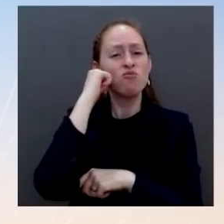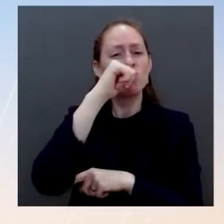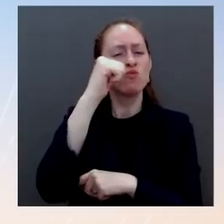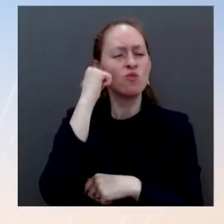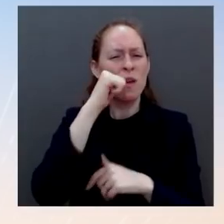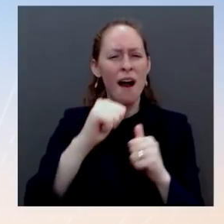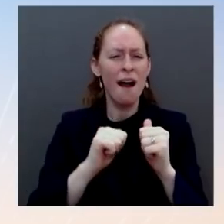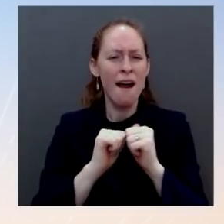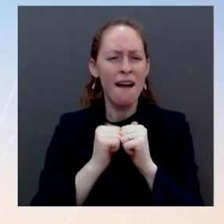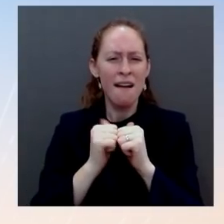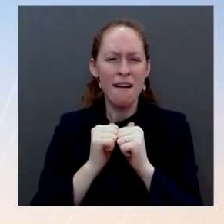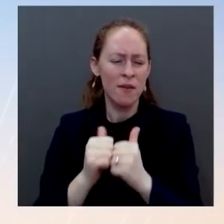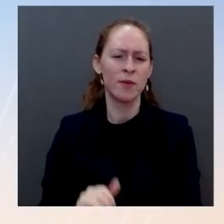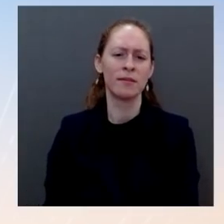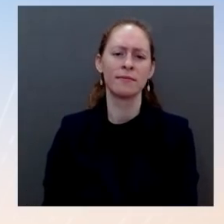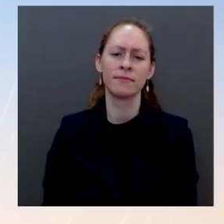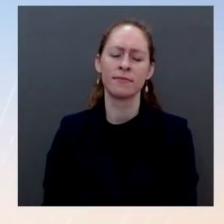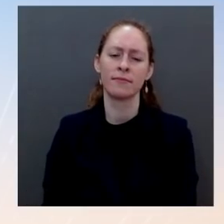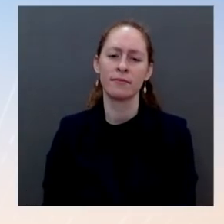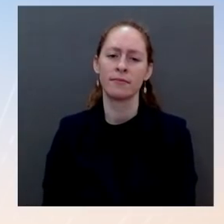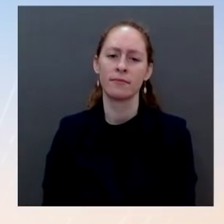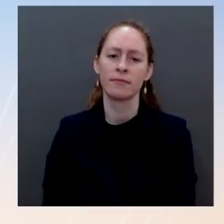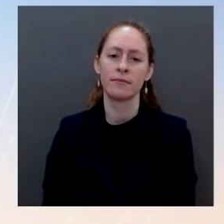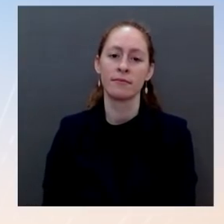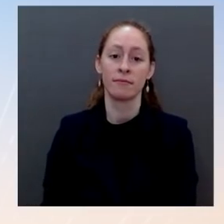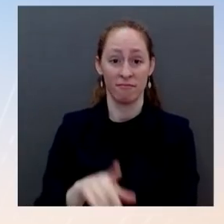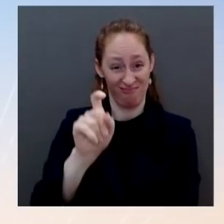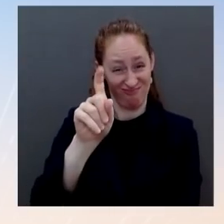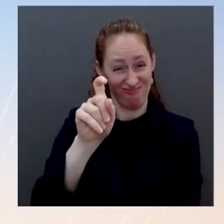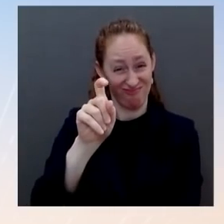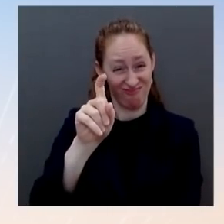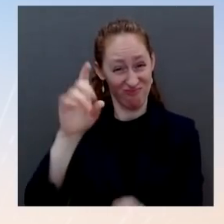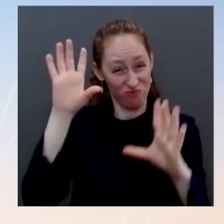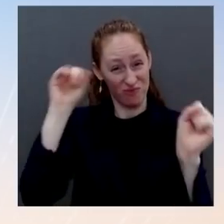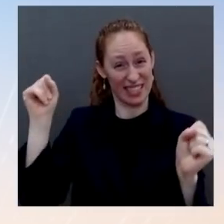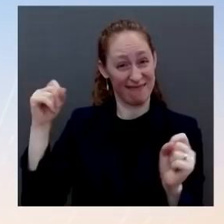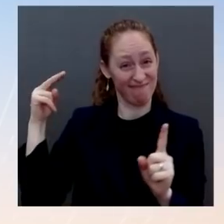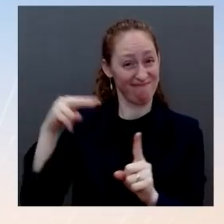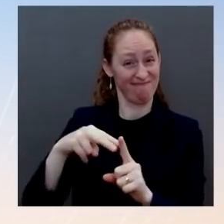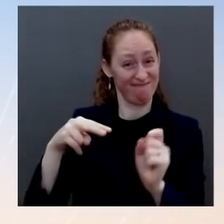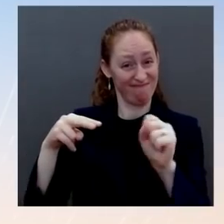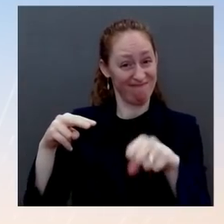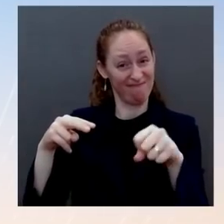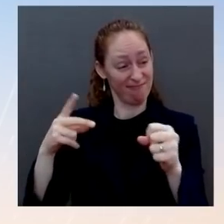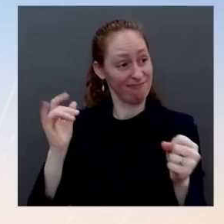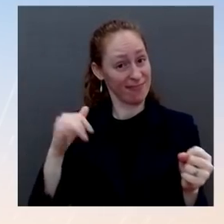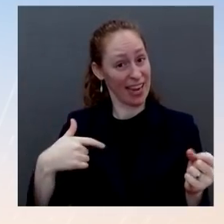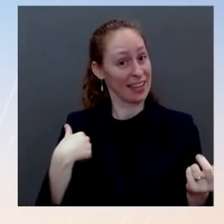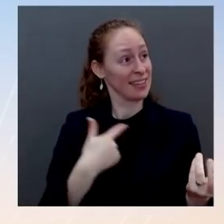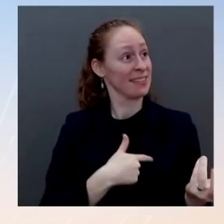in some form or another, forever by his current team? Ms. Psaki: I have not had the opportunity -- it's obviously been a busy day --